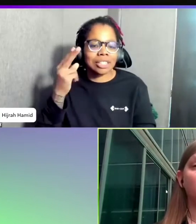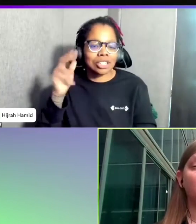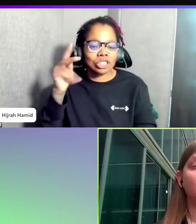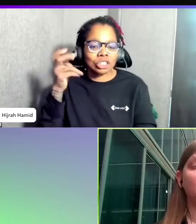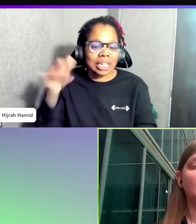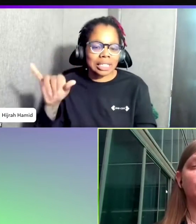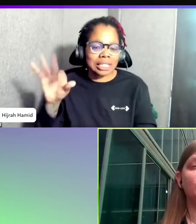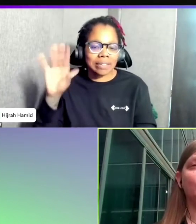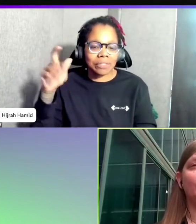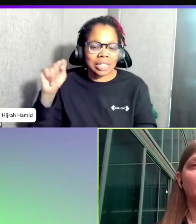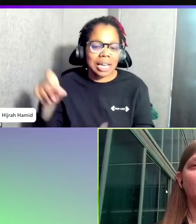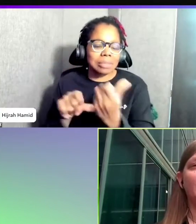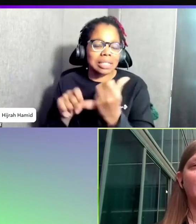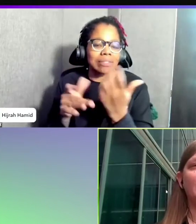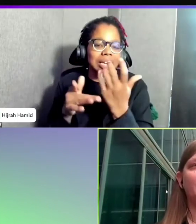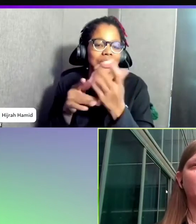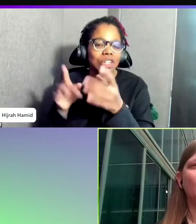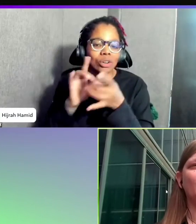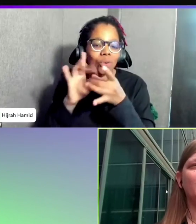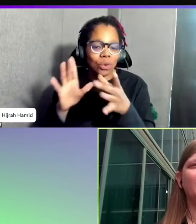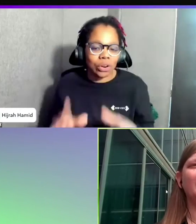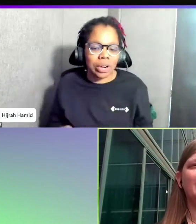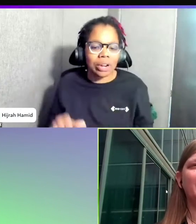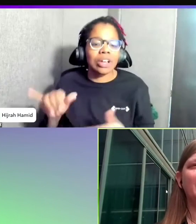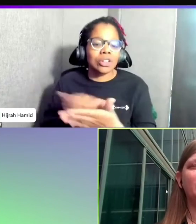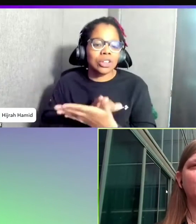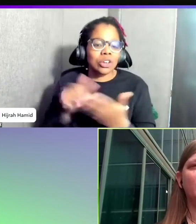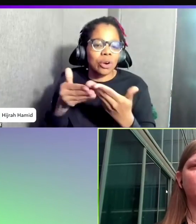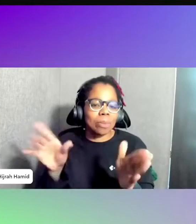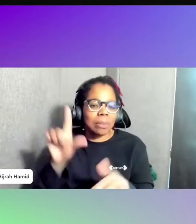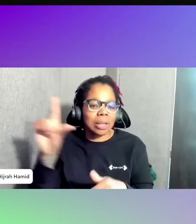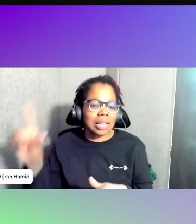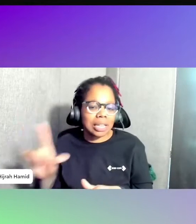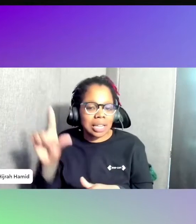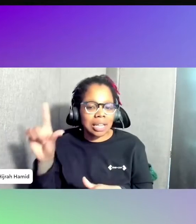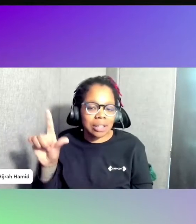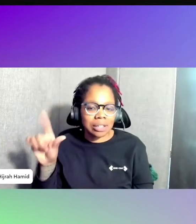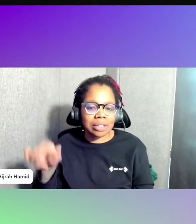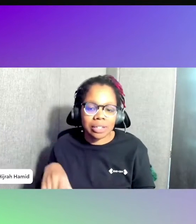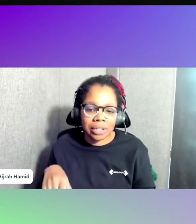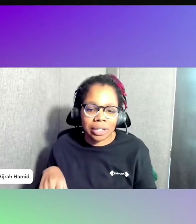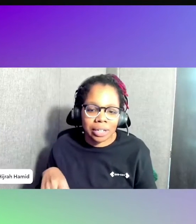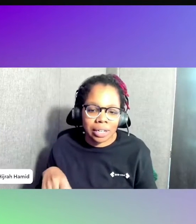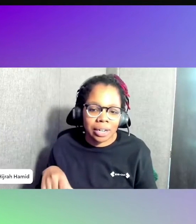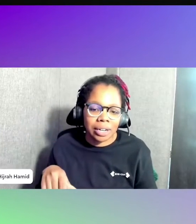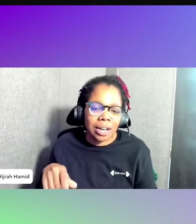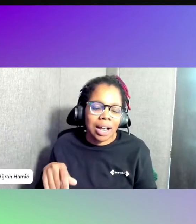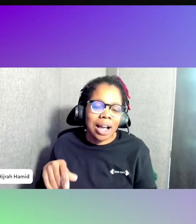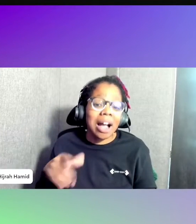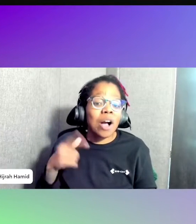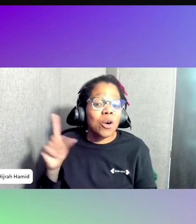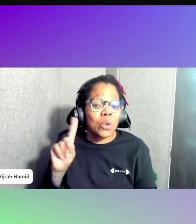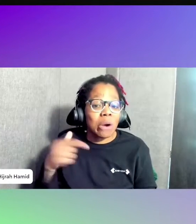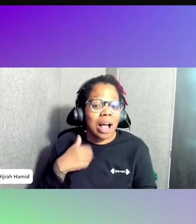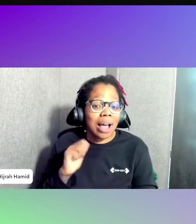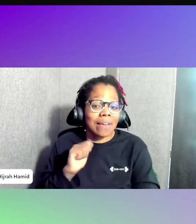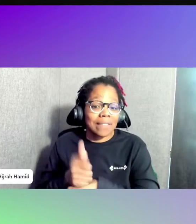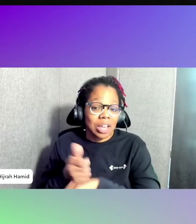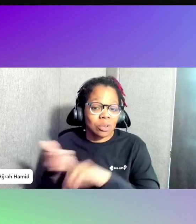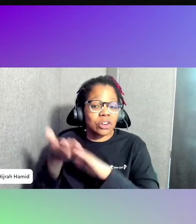[>>] Welcome everyone. We're going to start from with some introductions before we get to our story today. My name is chancey fleet. I'm the coordinator assistant